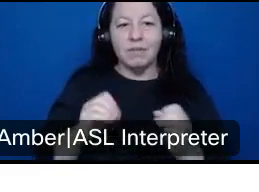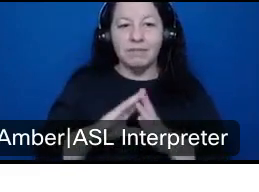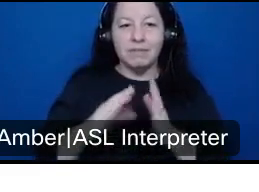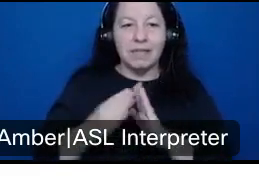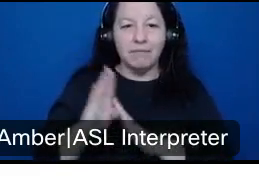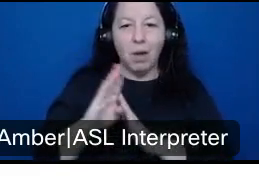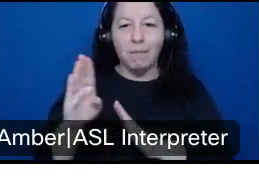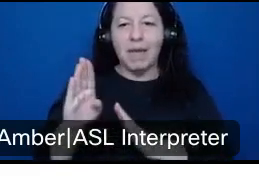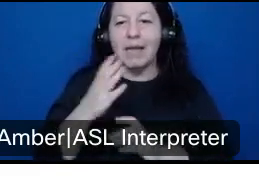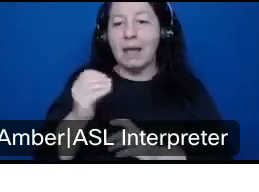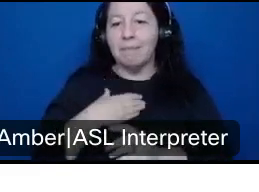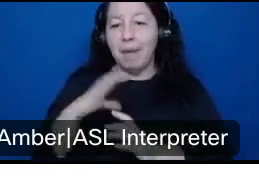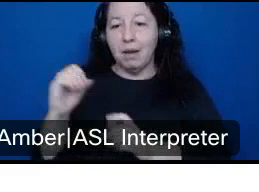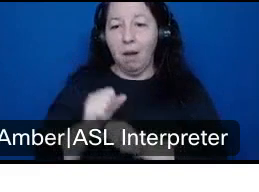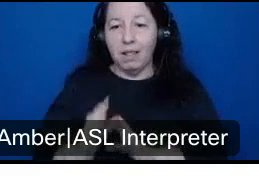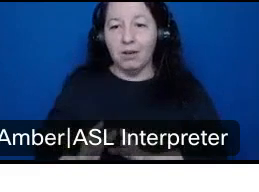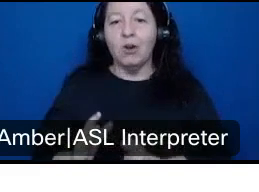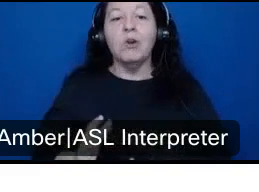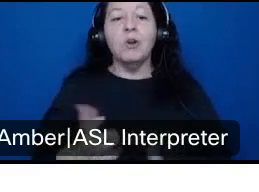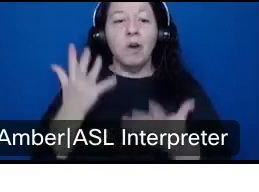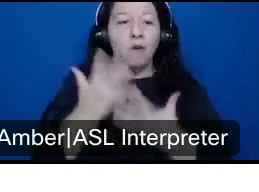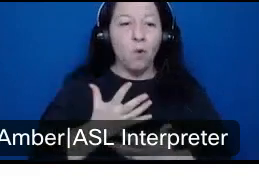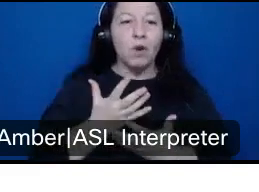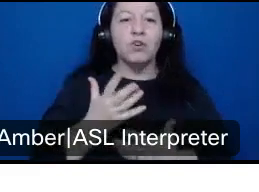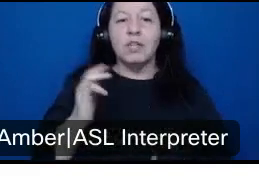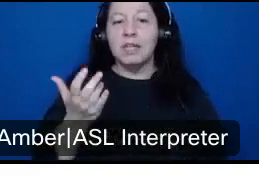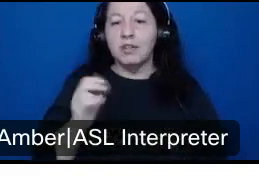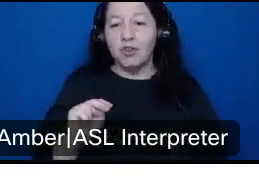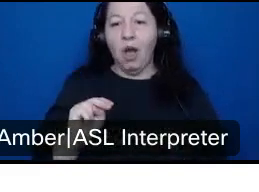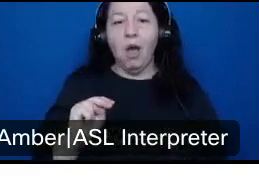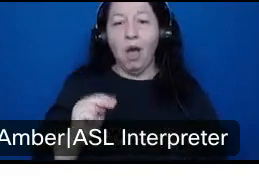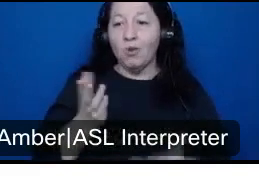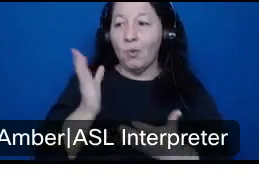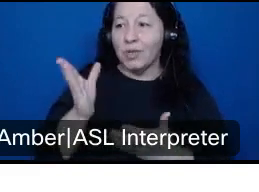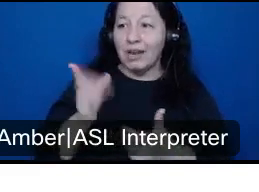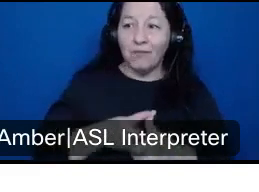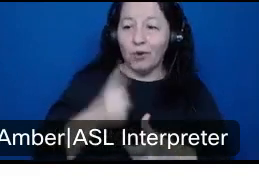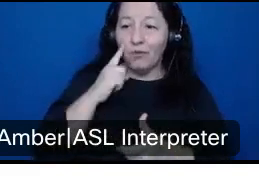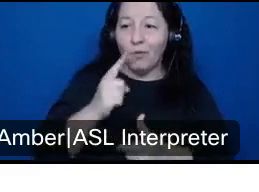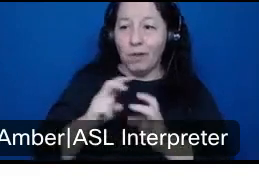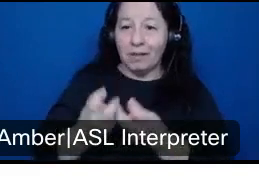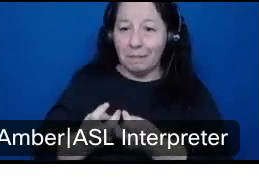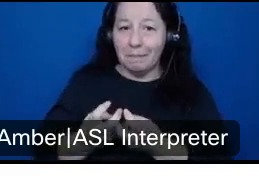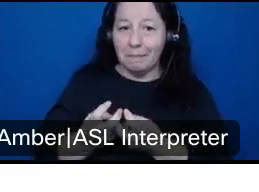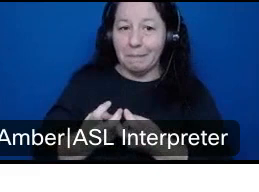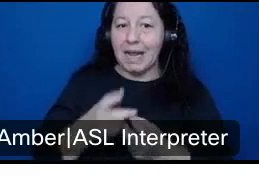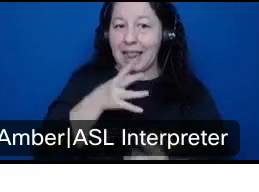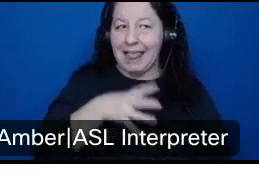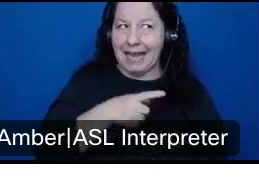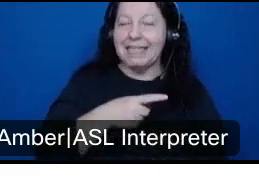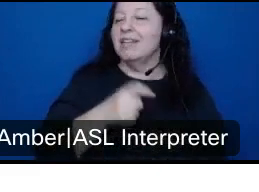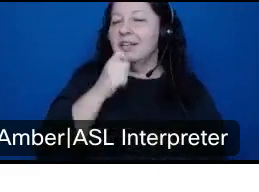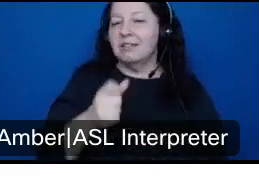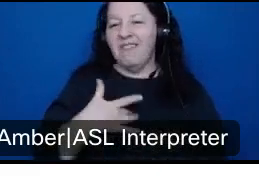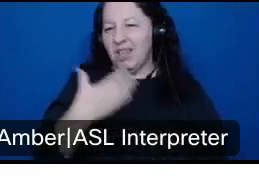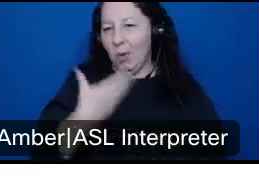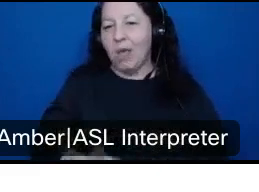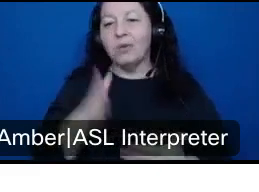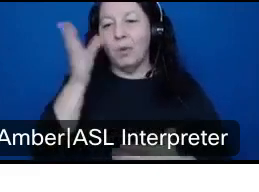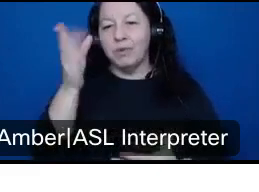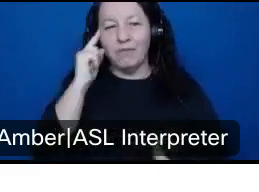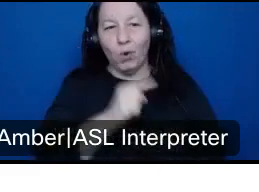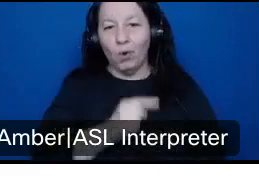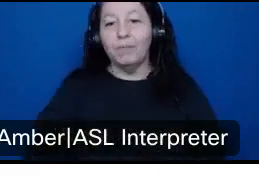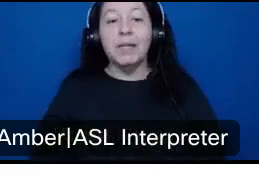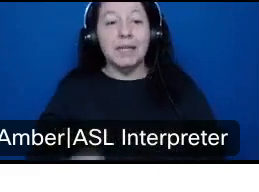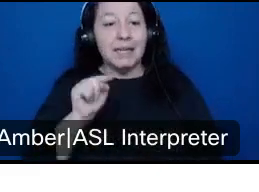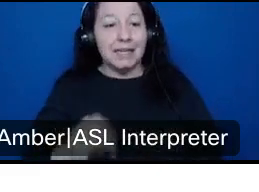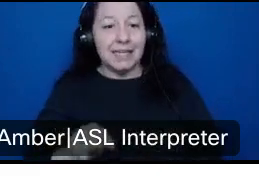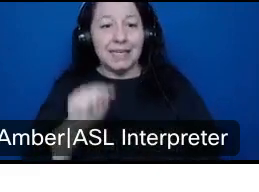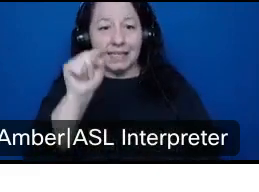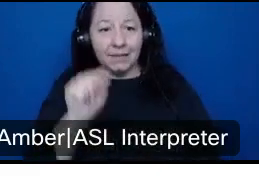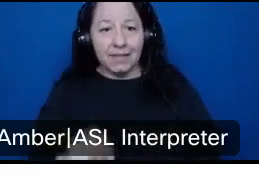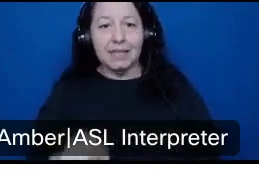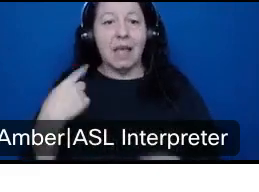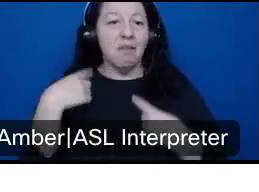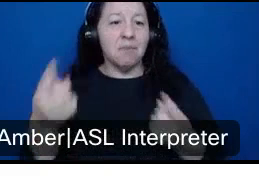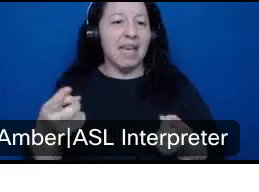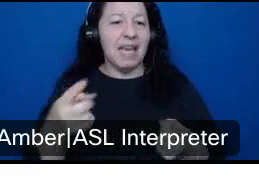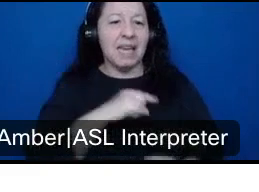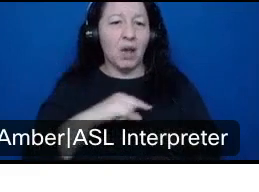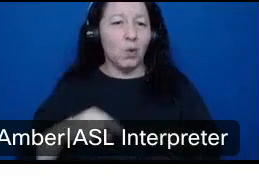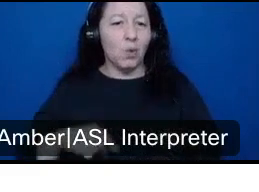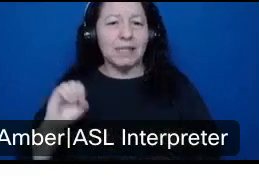Unfortunately, we already John Jeff, who presented this to the committee is not feeling well, so we're going to present on her behalf. Um, so these aren't tenants that have been at queens and Elmhurst, uh, part of communication equipment since 2012.